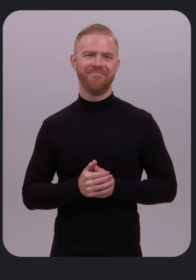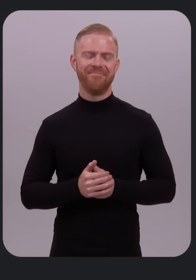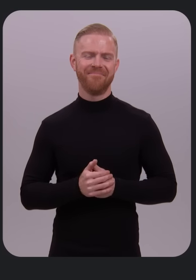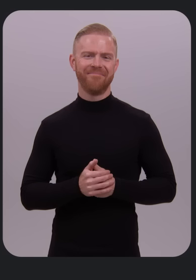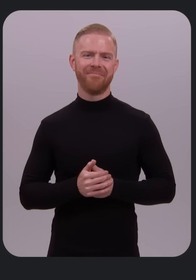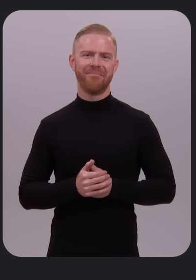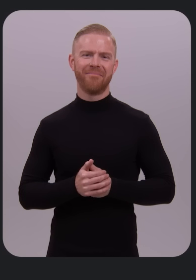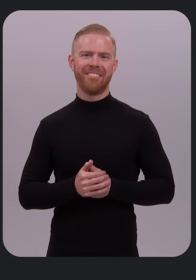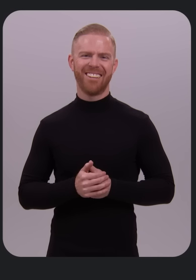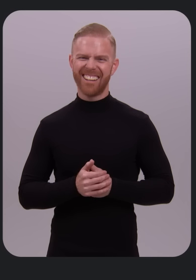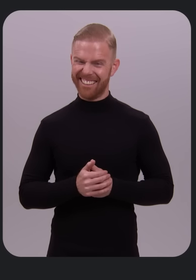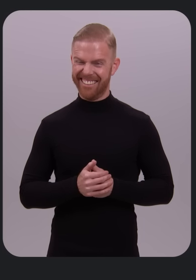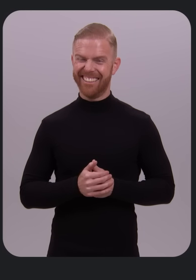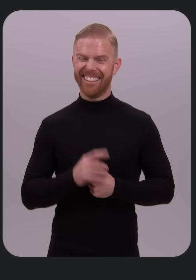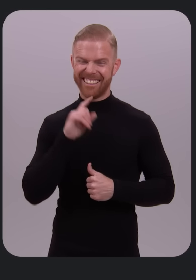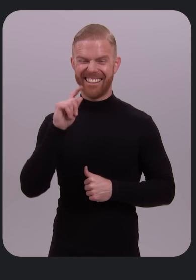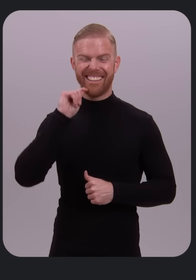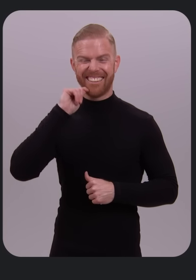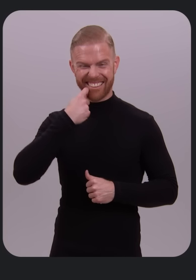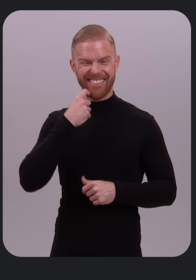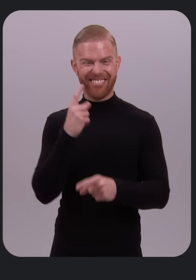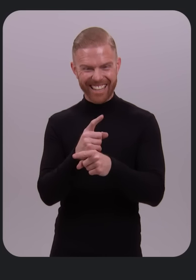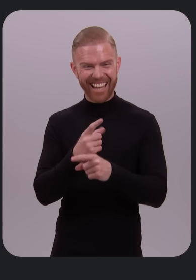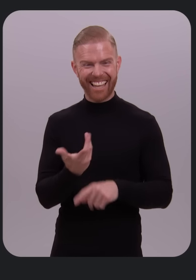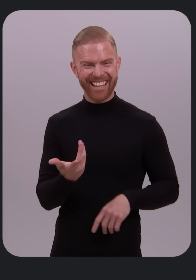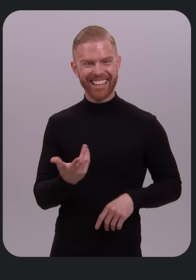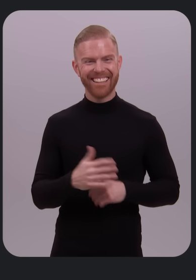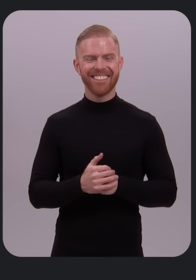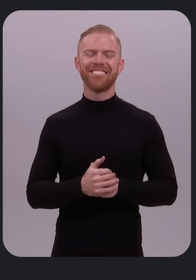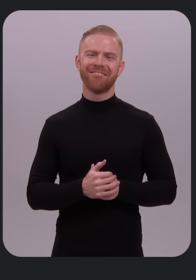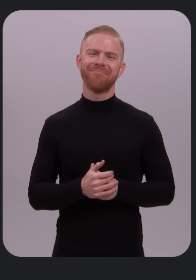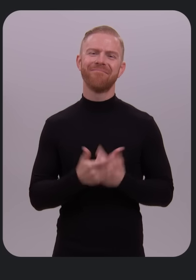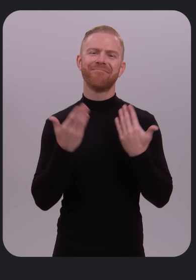Pretty awesome. I want you to hear just a few words from a few of our AI